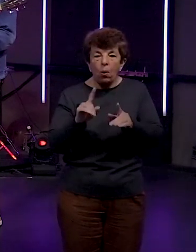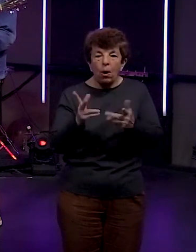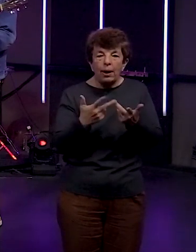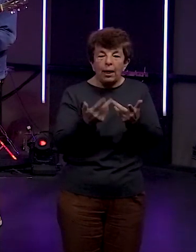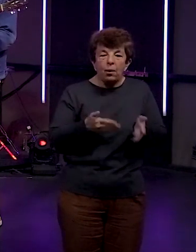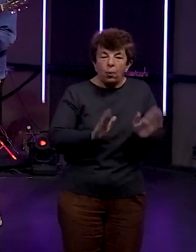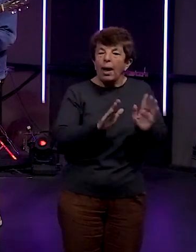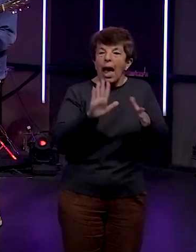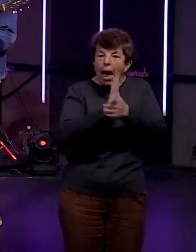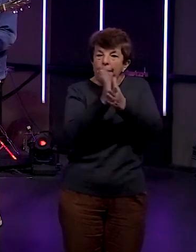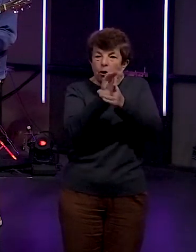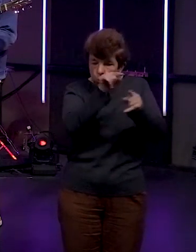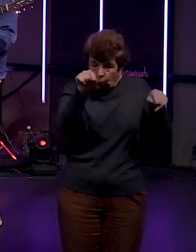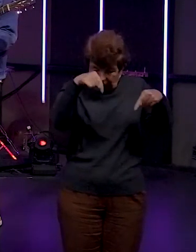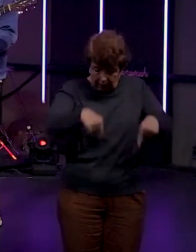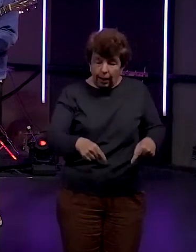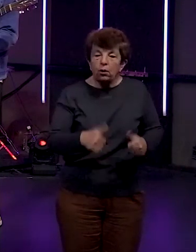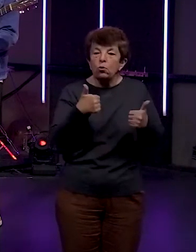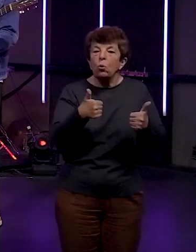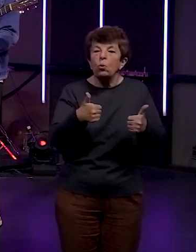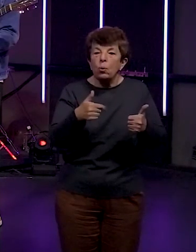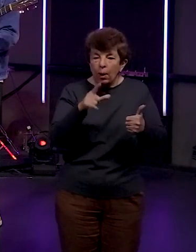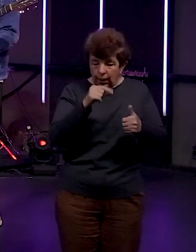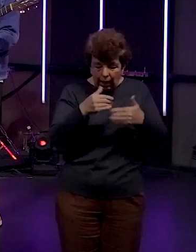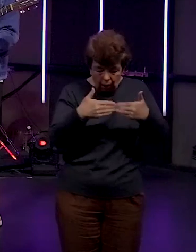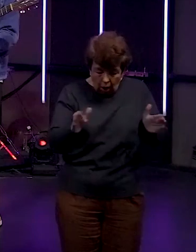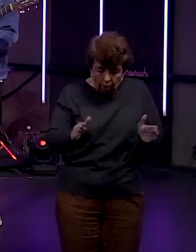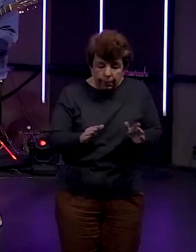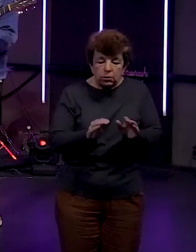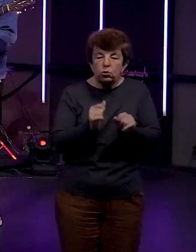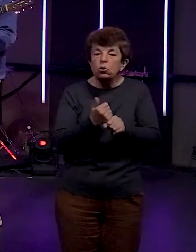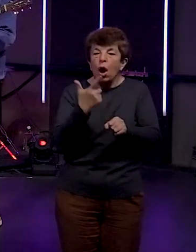glad that you're here and it's great to be able to open God's Word together to